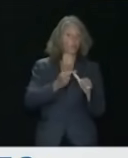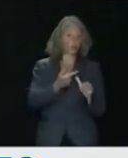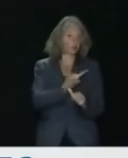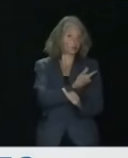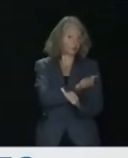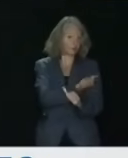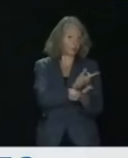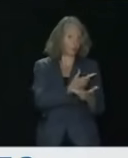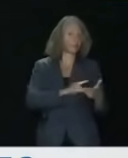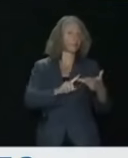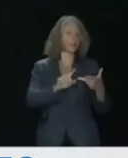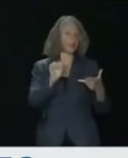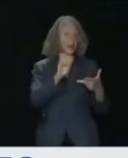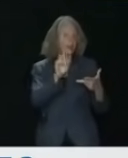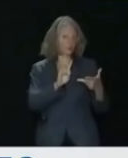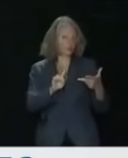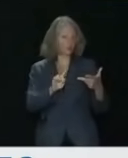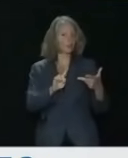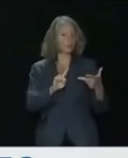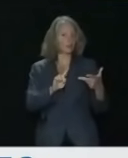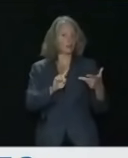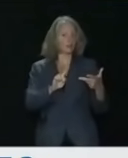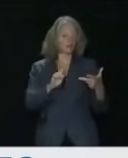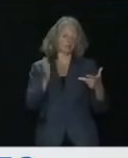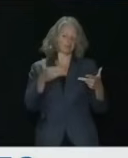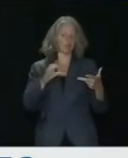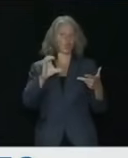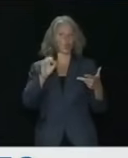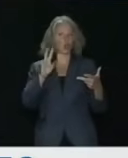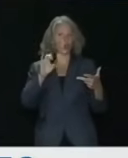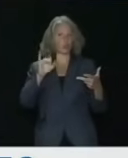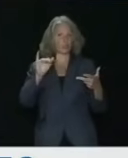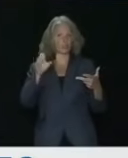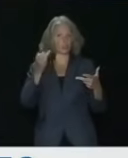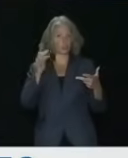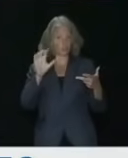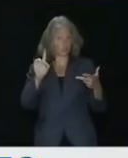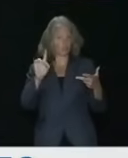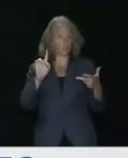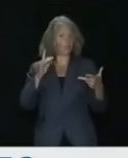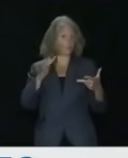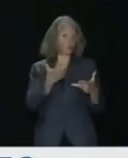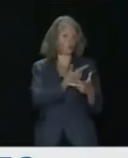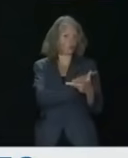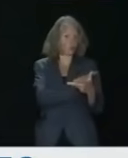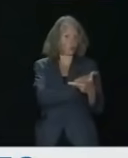ADVISING THAT PEOPLE WHO